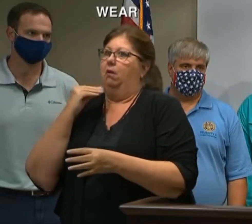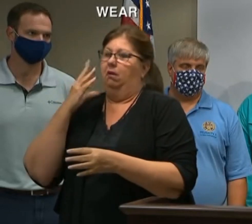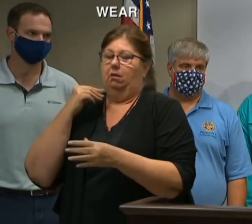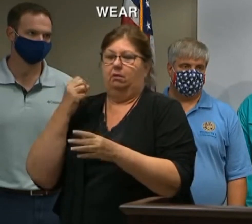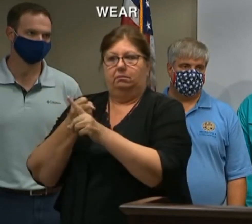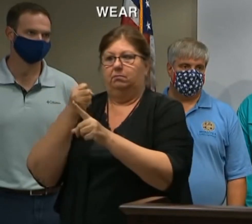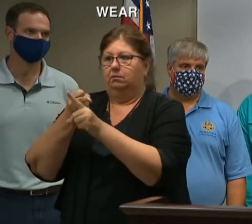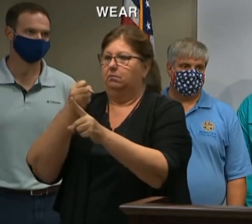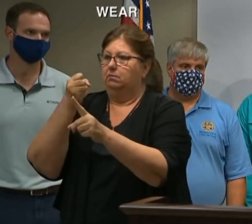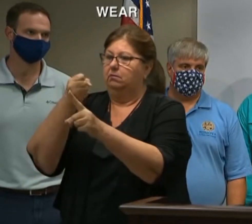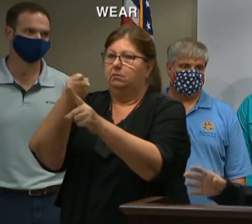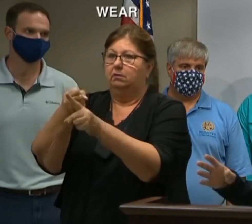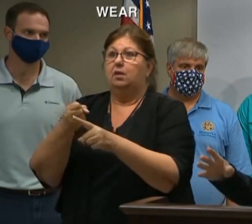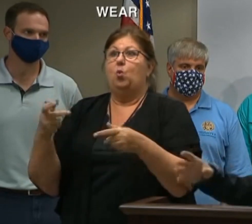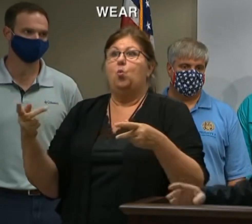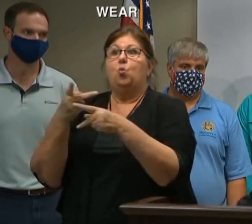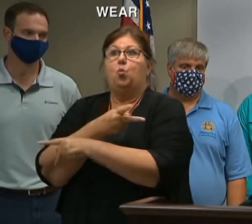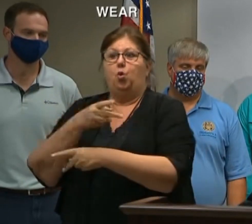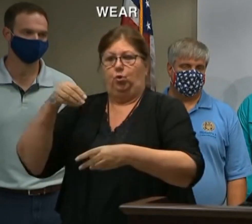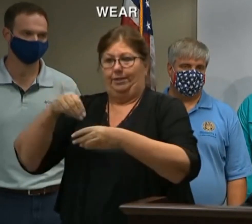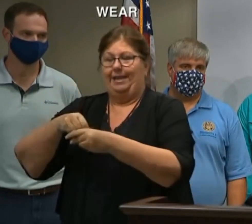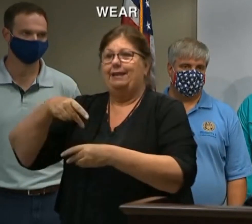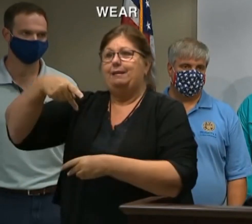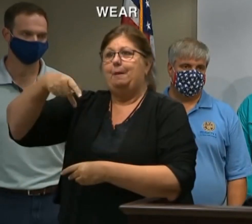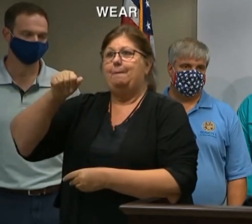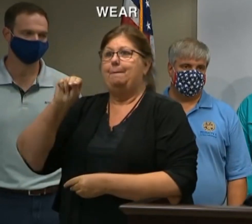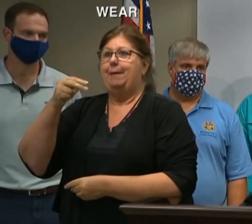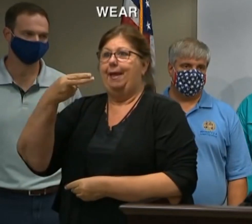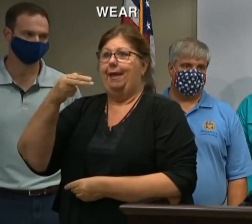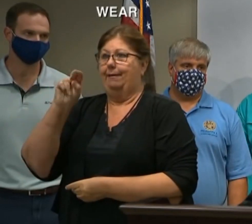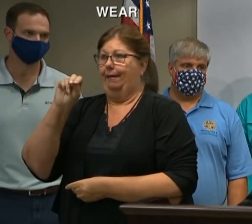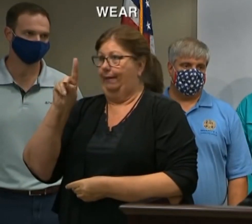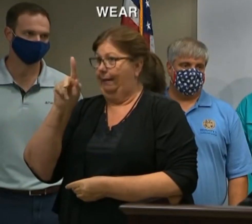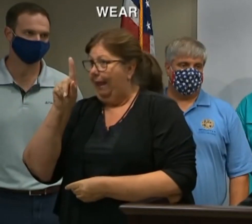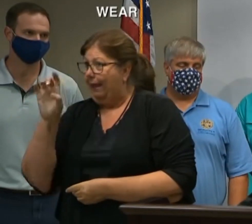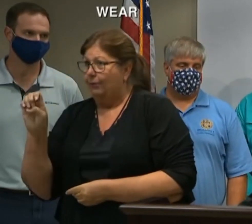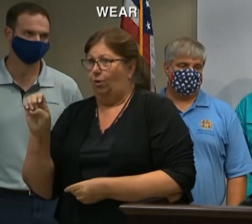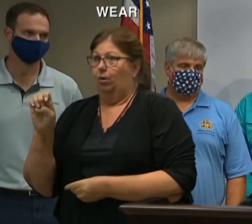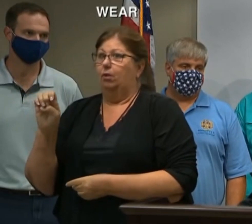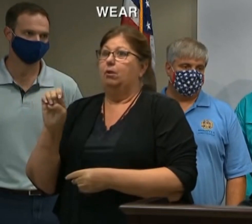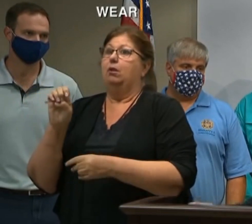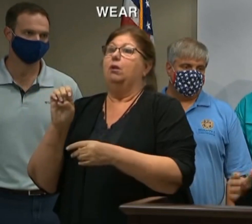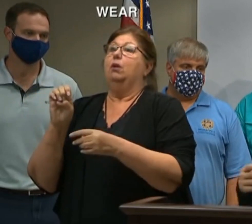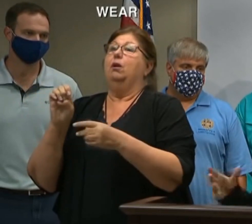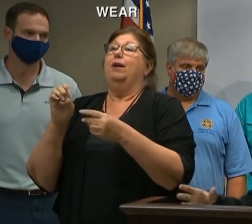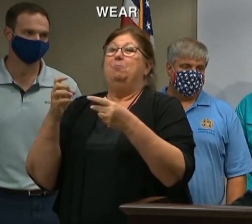panhandle and not to mention all the money that has been spent fighting uh the pandemic so the division of